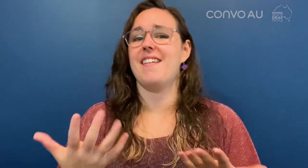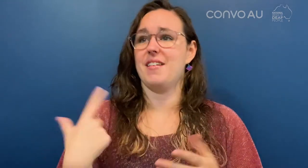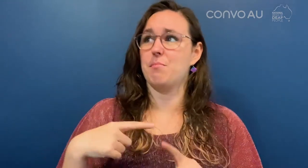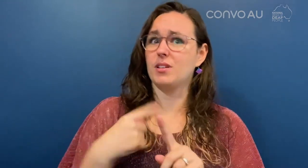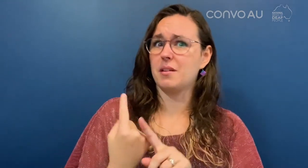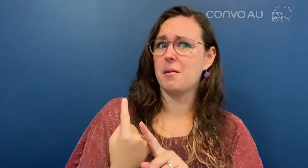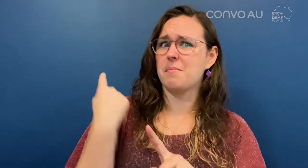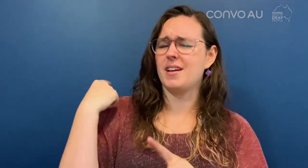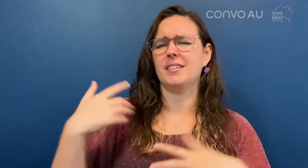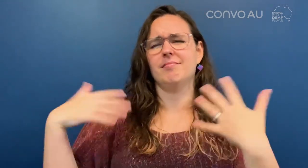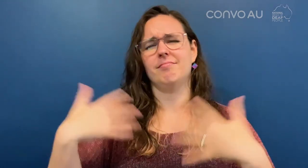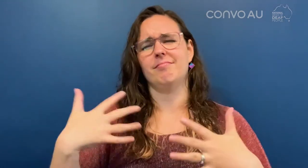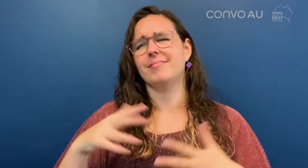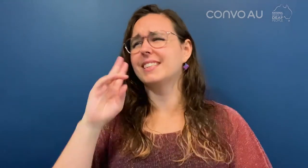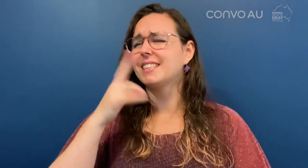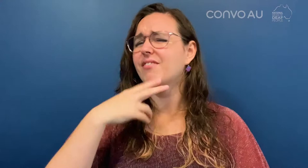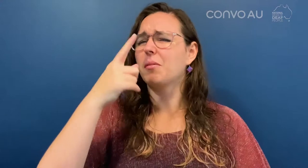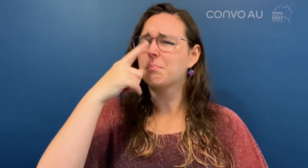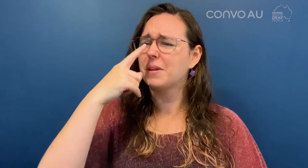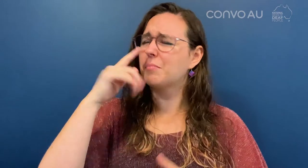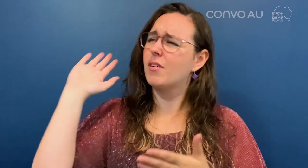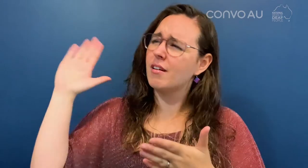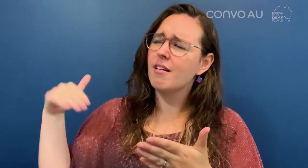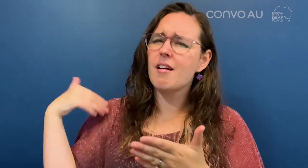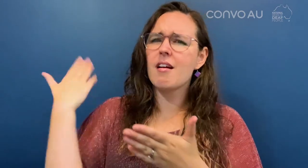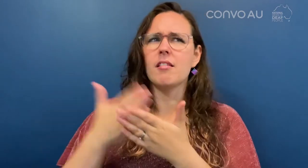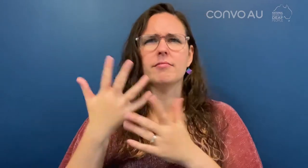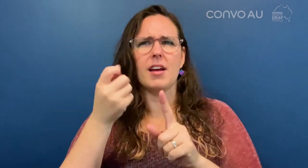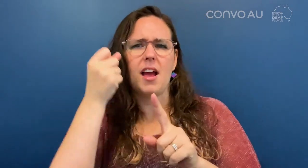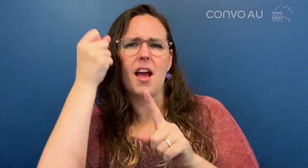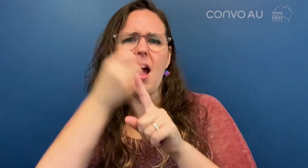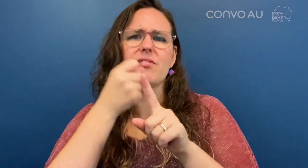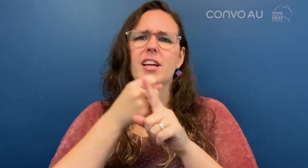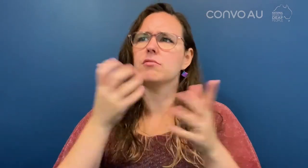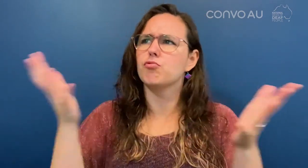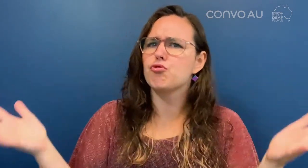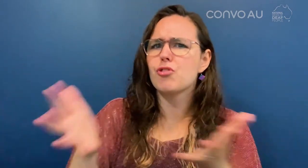Historically, we have had amazing Deaf people that have been our advocates,